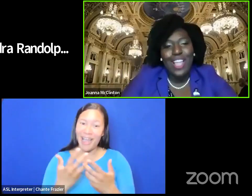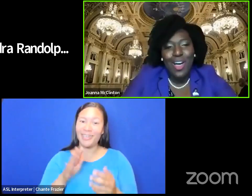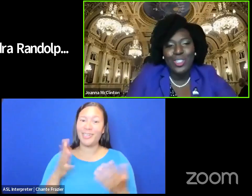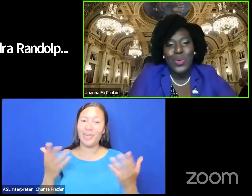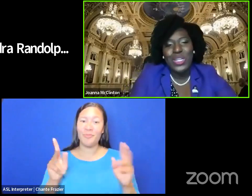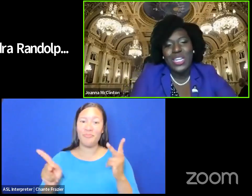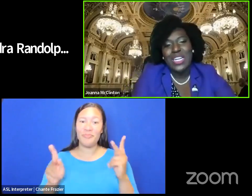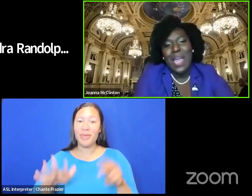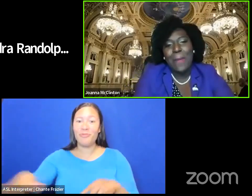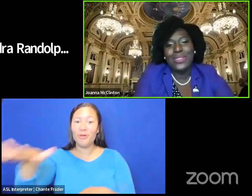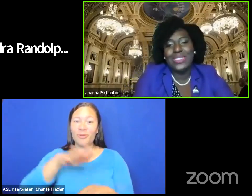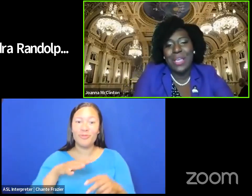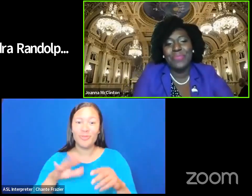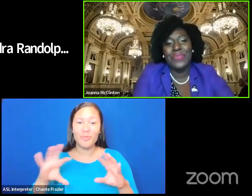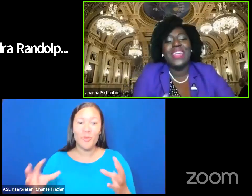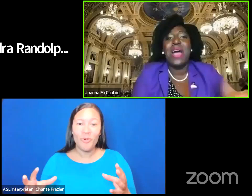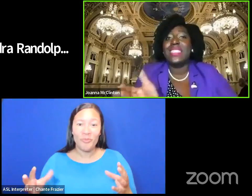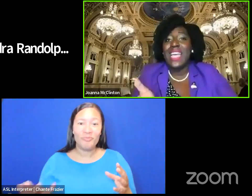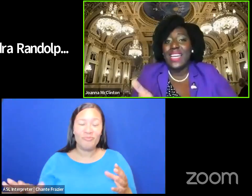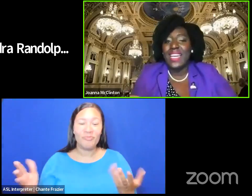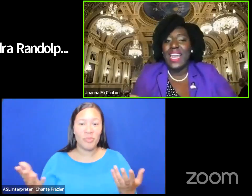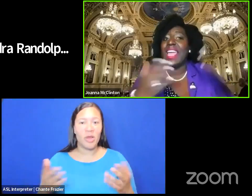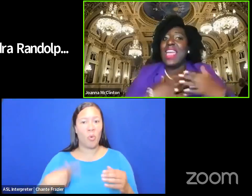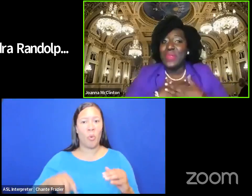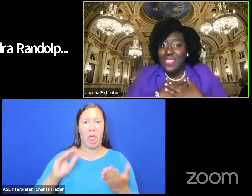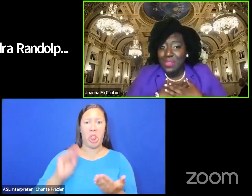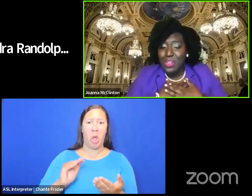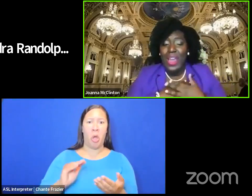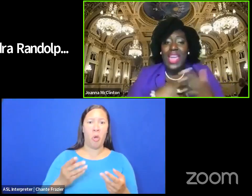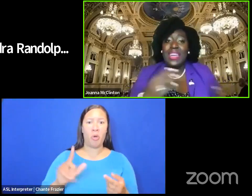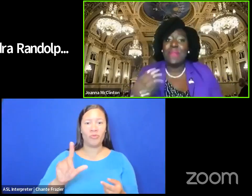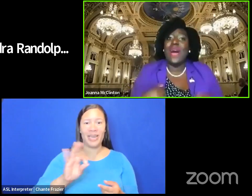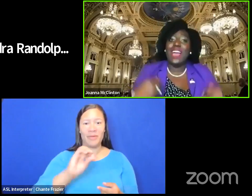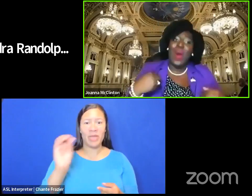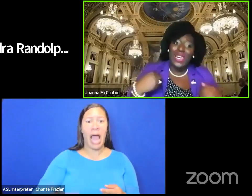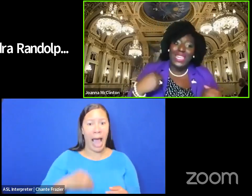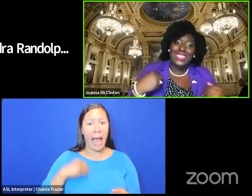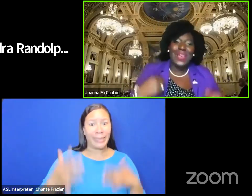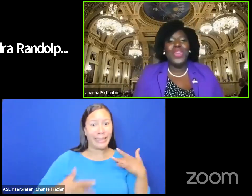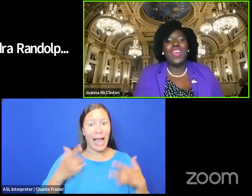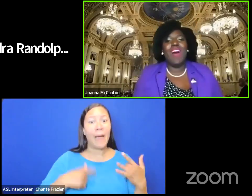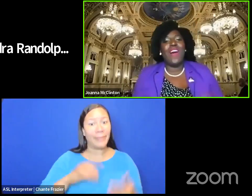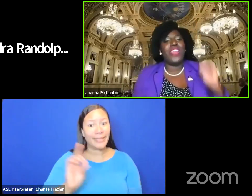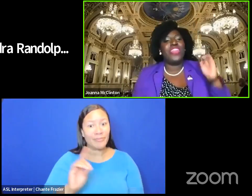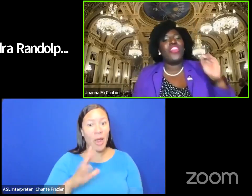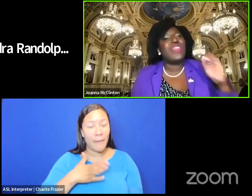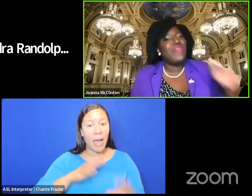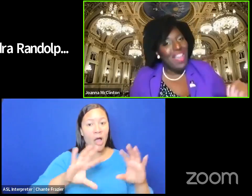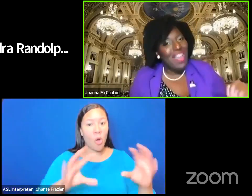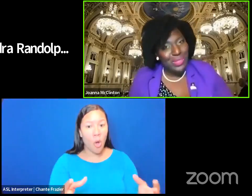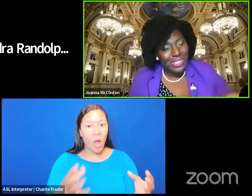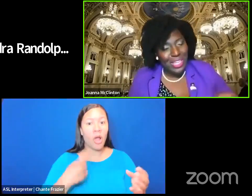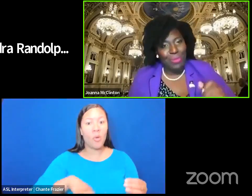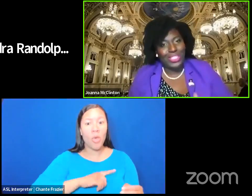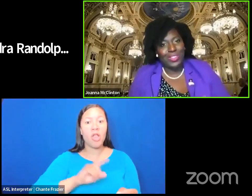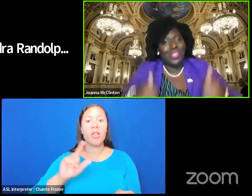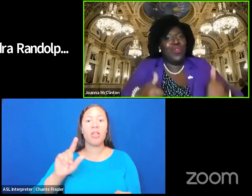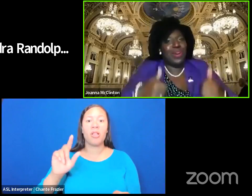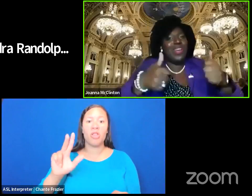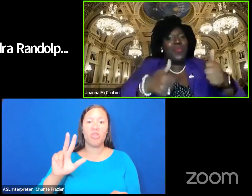then the house the House of Representatives we should be representing the